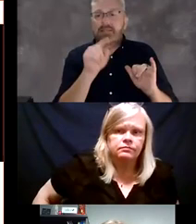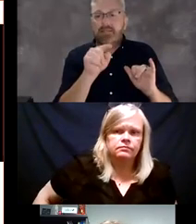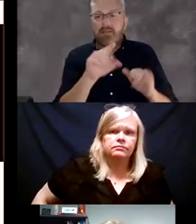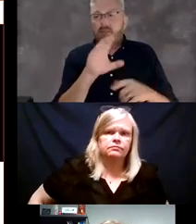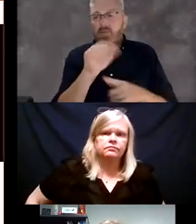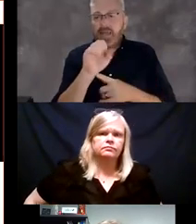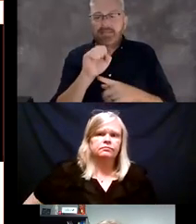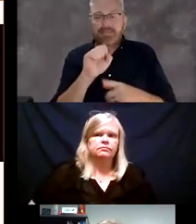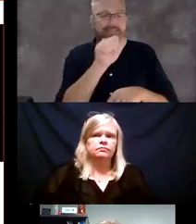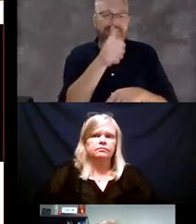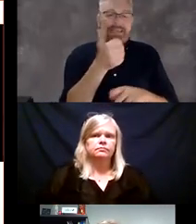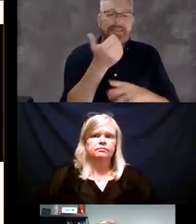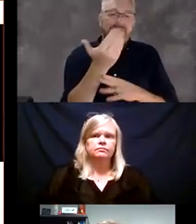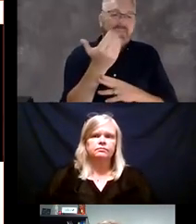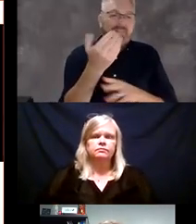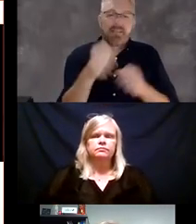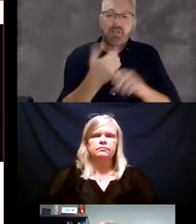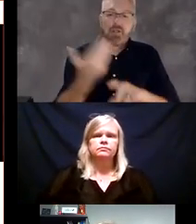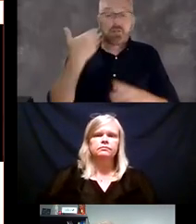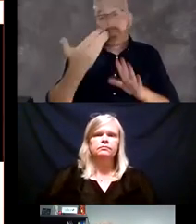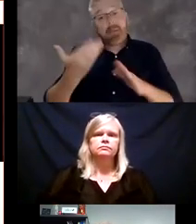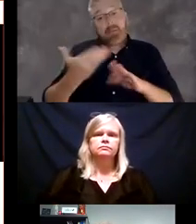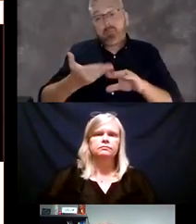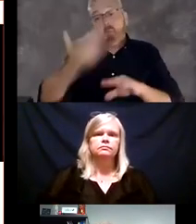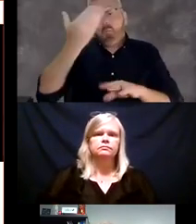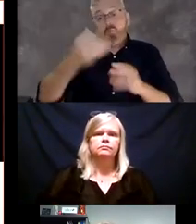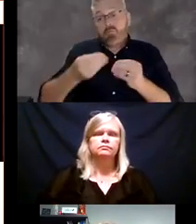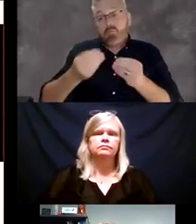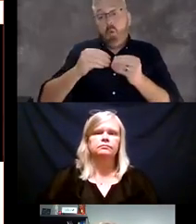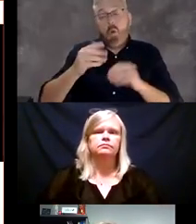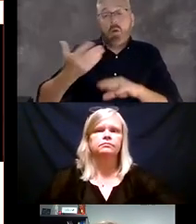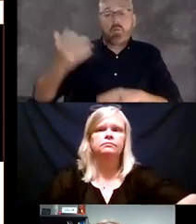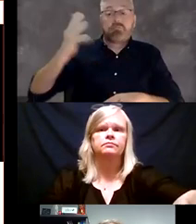MORE YEARS OLD. THAT'S A LONG TIME IN THE LEGAL